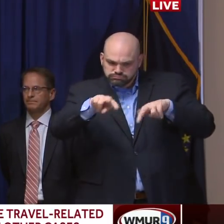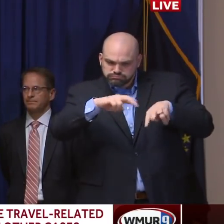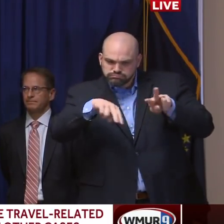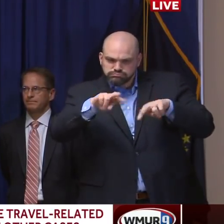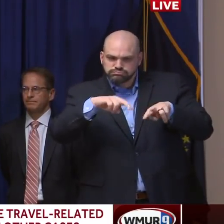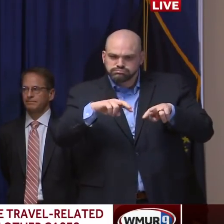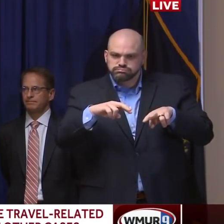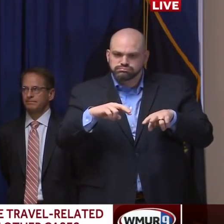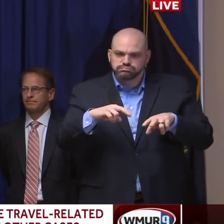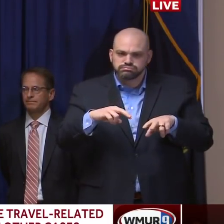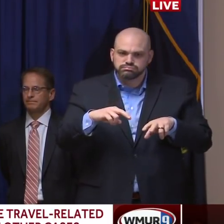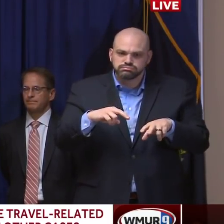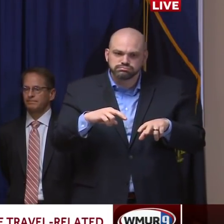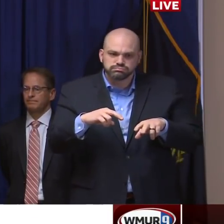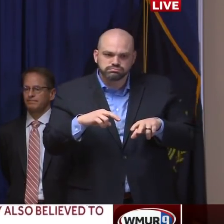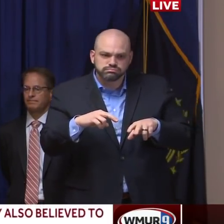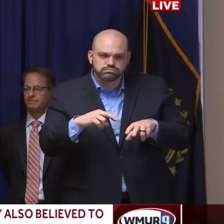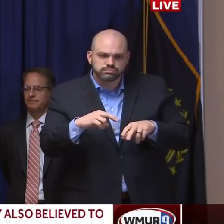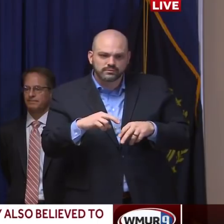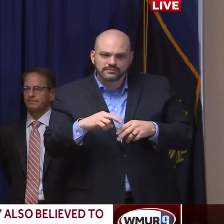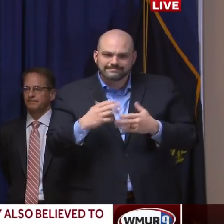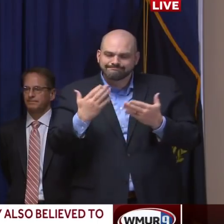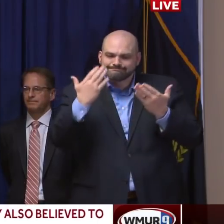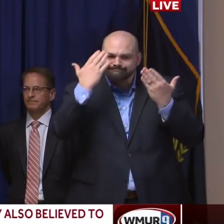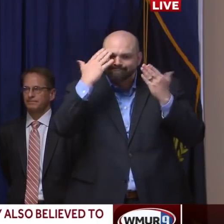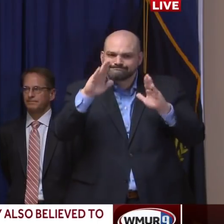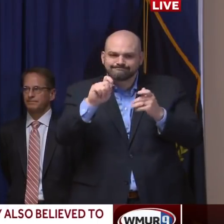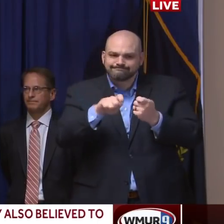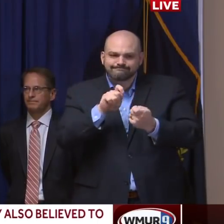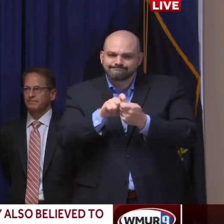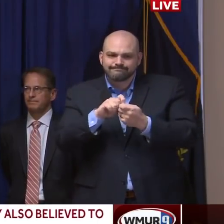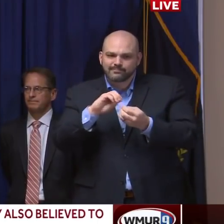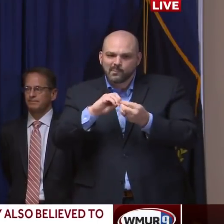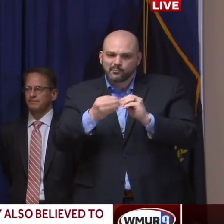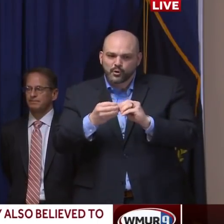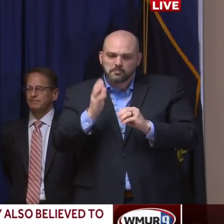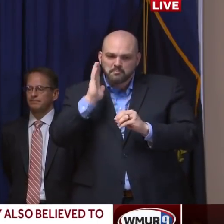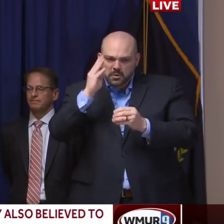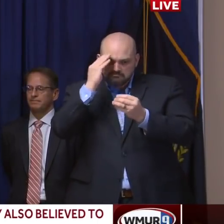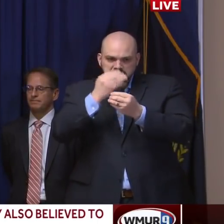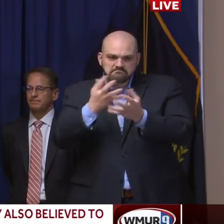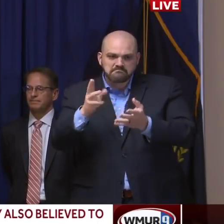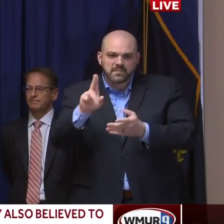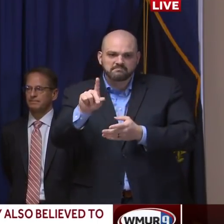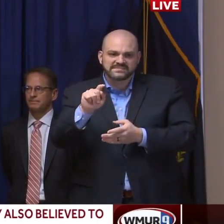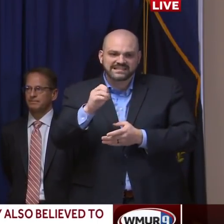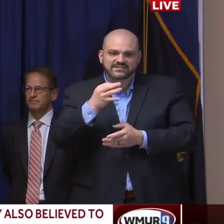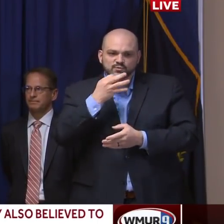HOW MANY ARE BEING PUBLICLY MONITORED? I DON’T HAVE THE EXACT NUMBER.